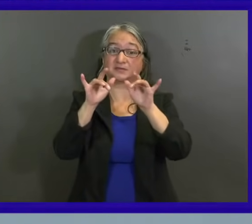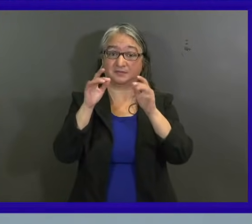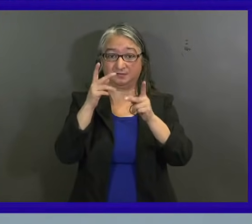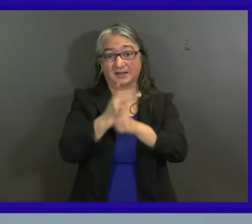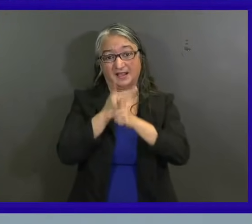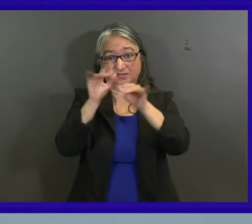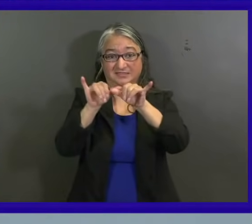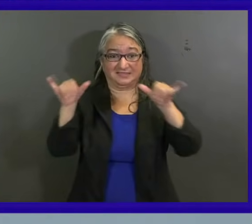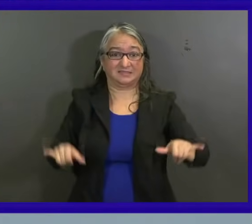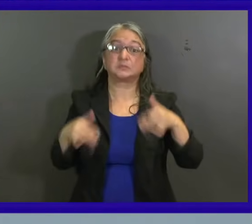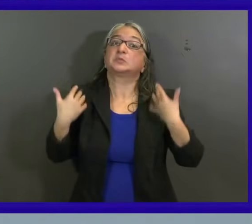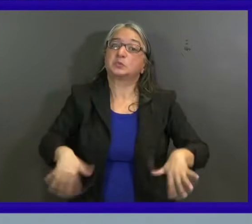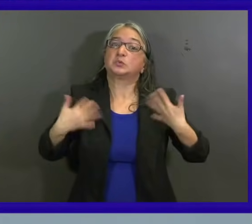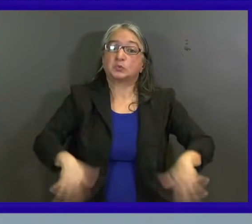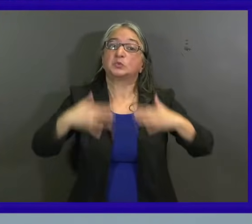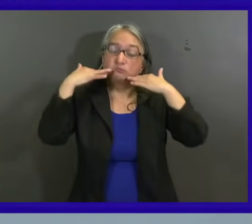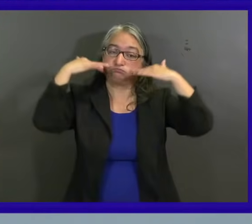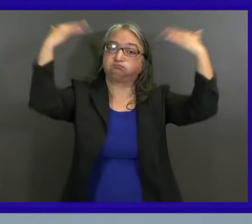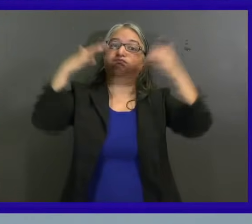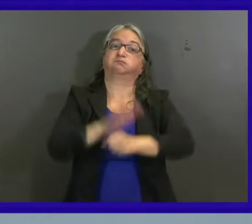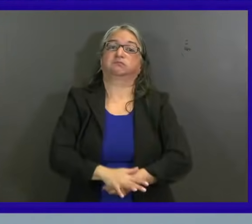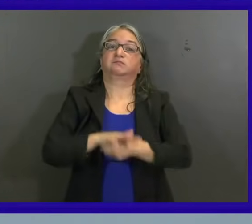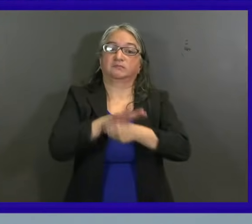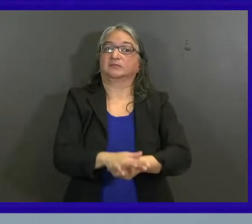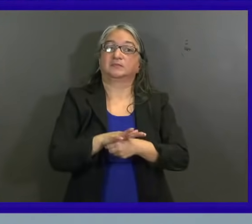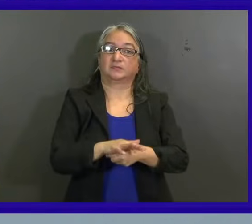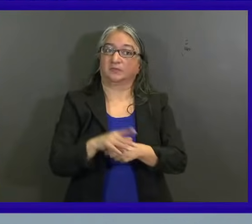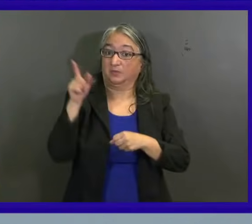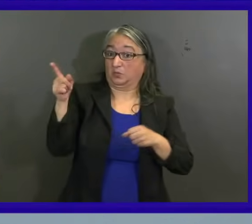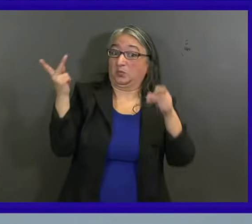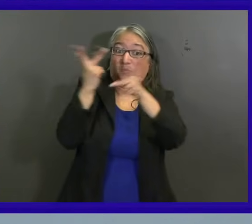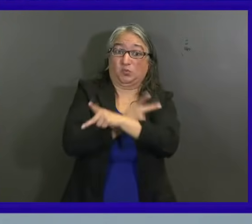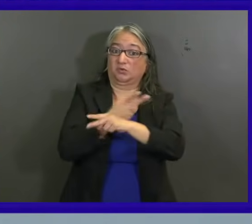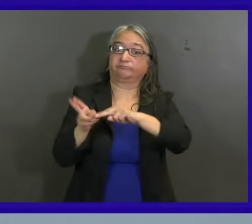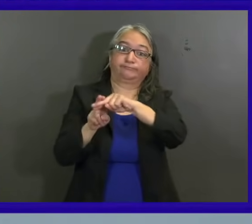increase in cases which are forecasted will make things even more difficult within our health care